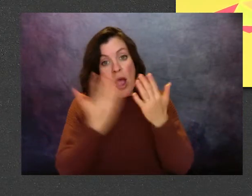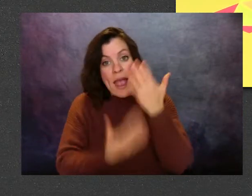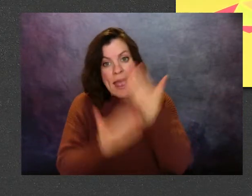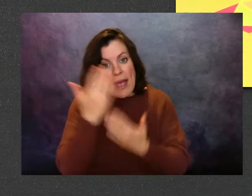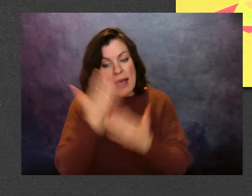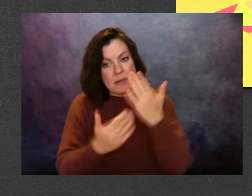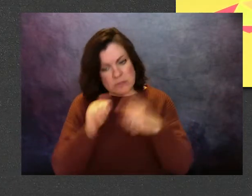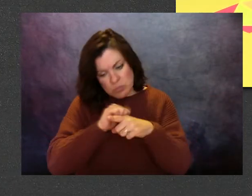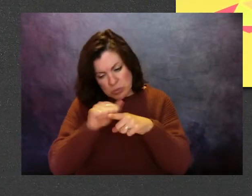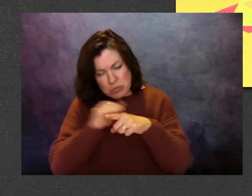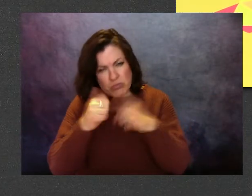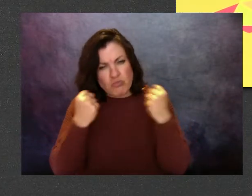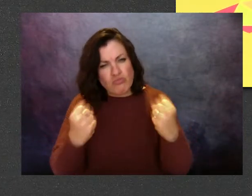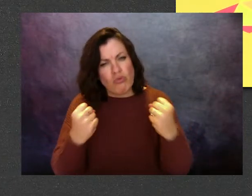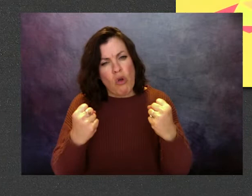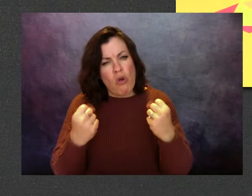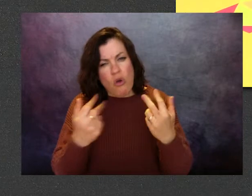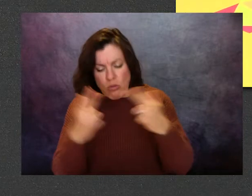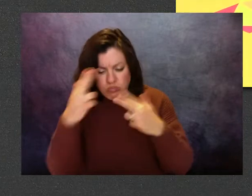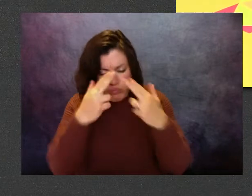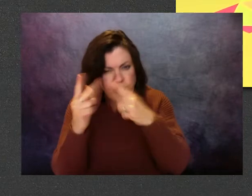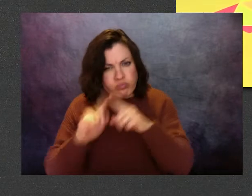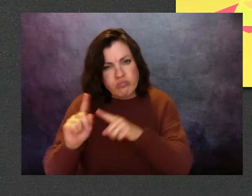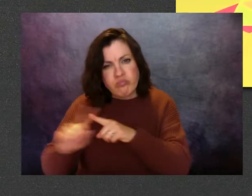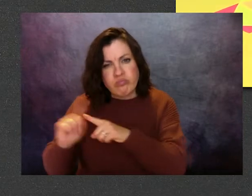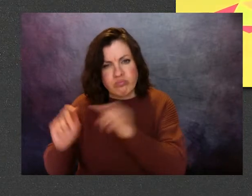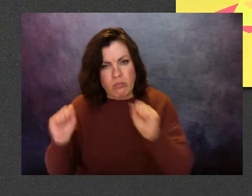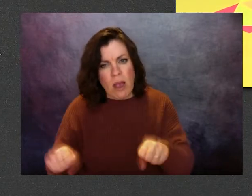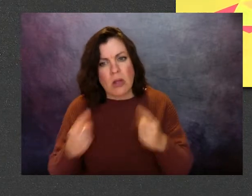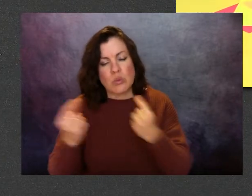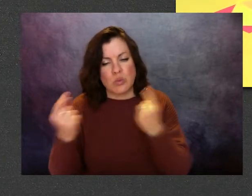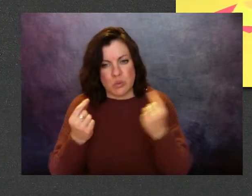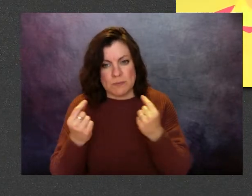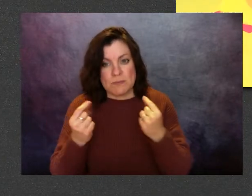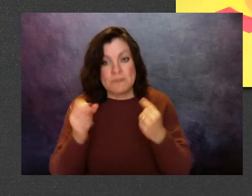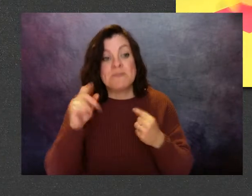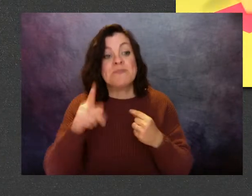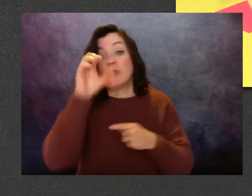All right. Do you have some orange ripped? Awesome. I'm going to move on to my next color color.